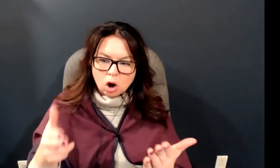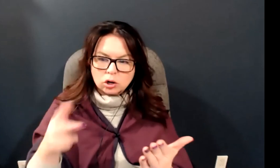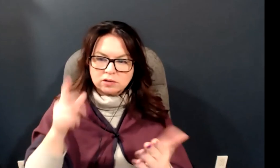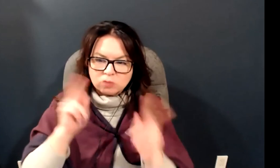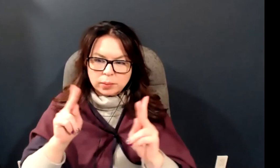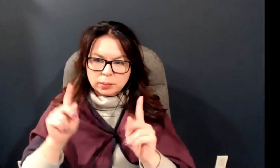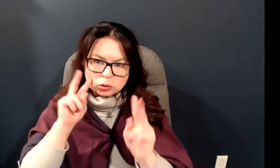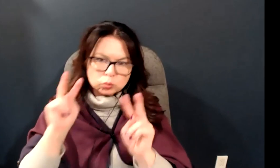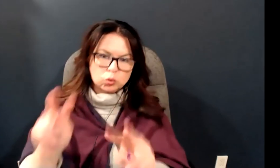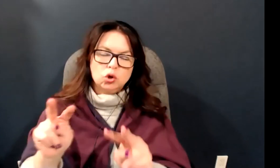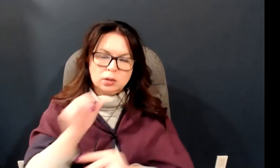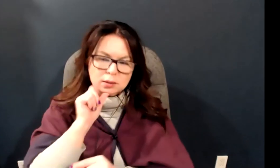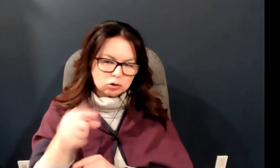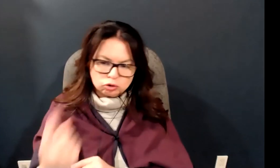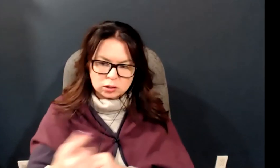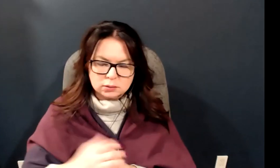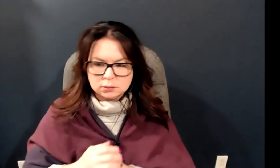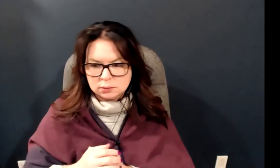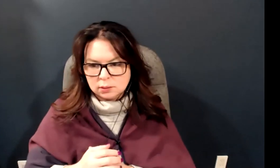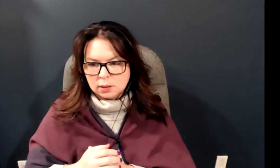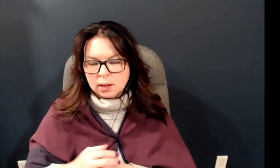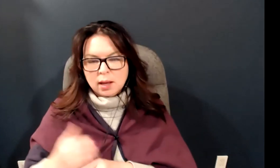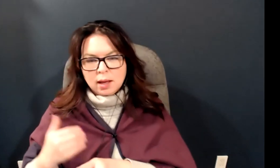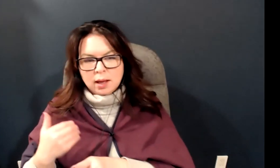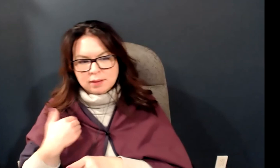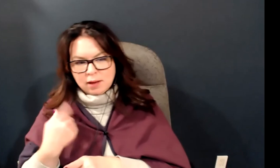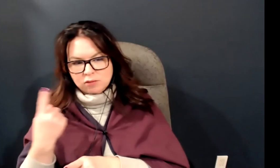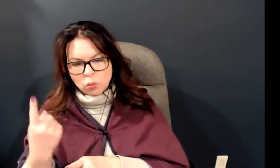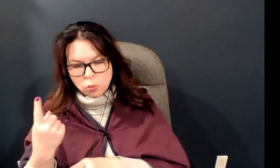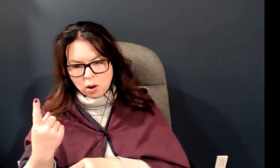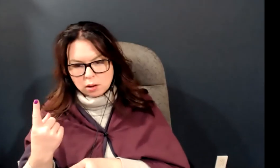does lead me to, there's a couple of questions in here of course, about the insurrection